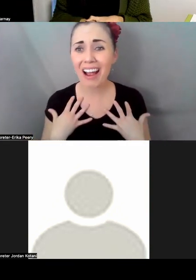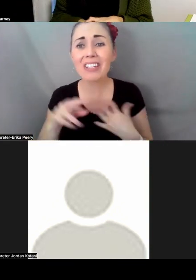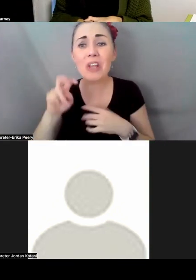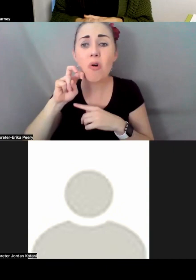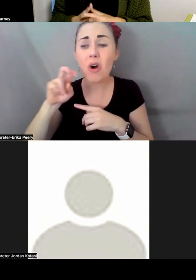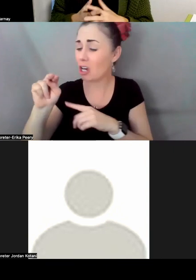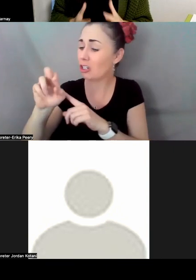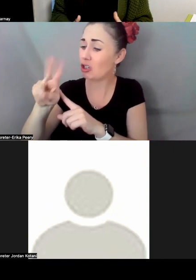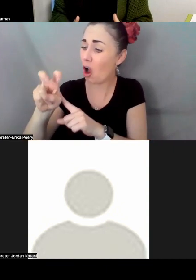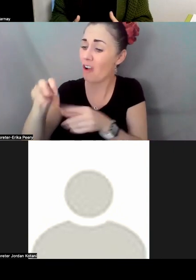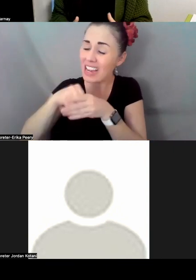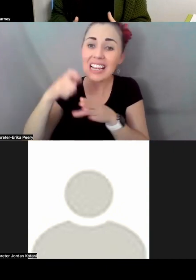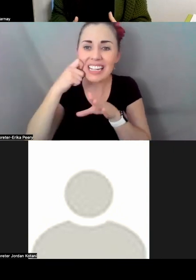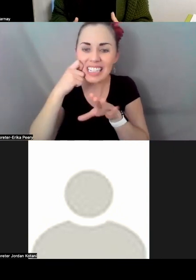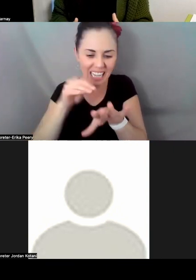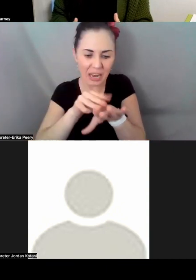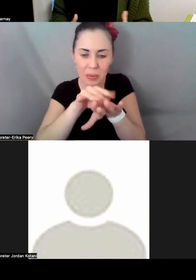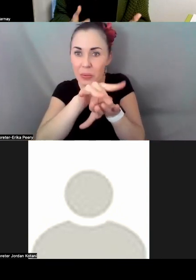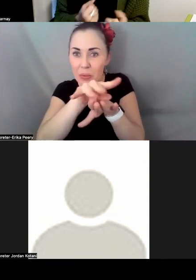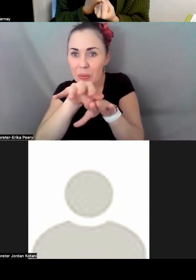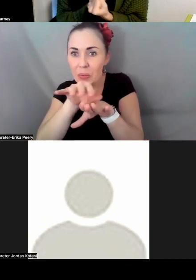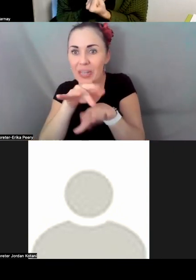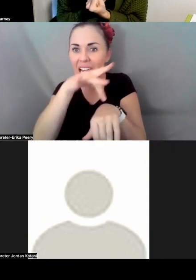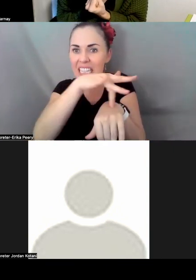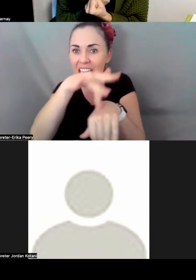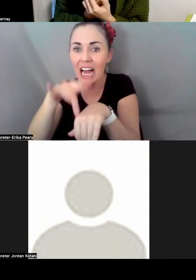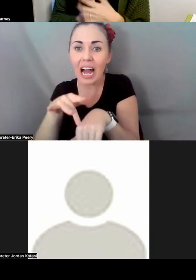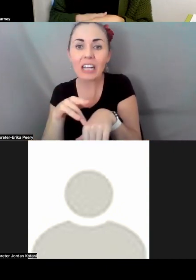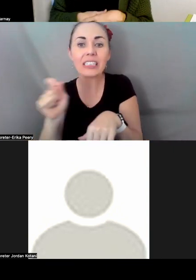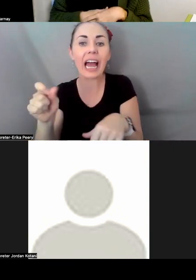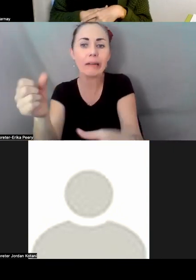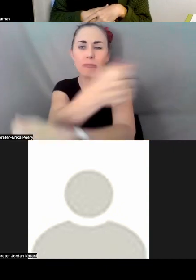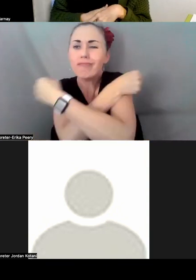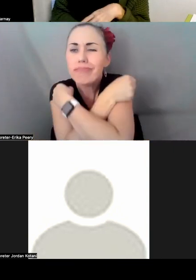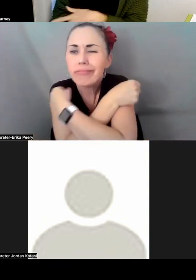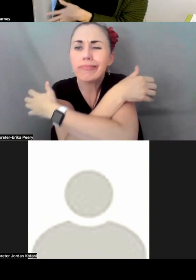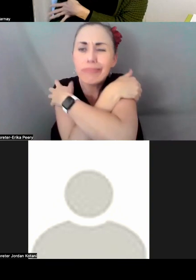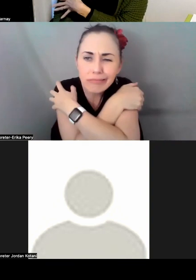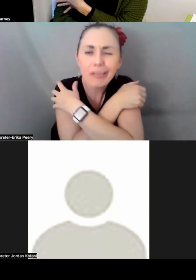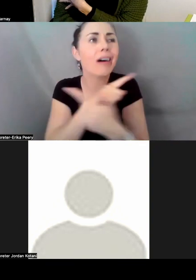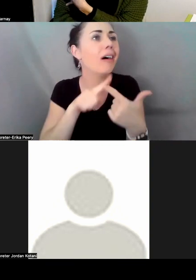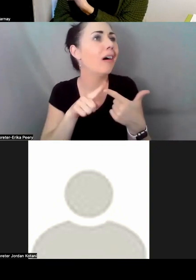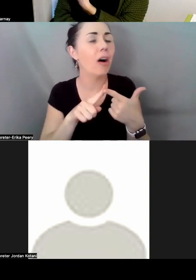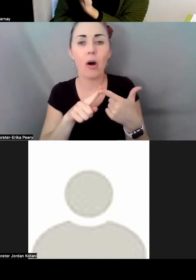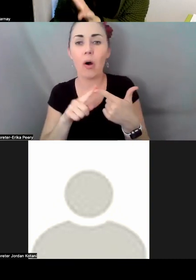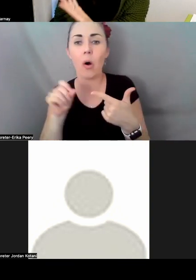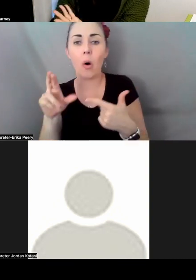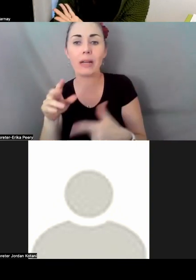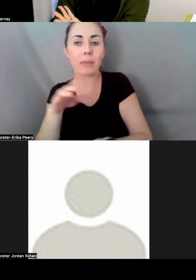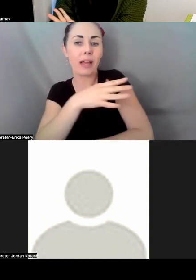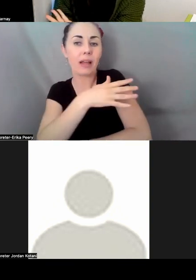to interpret all kinds of touch. So from a bear hug to having something brush lightly past you,